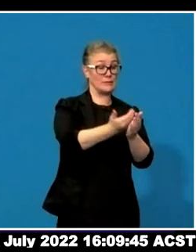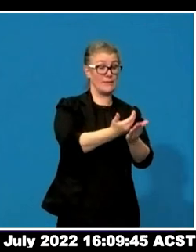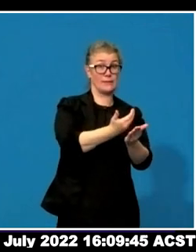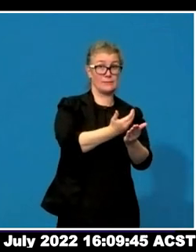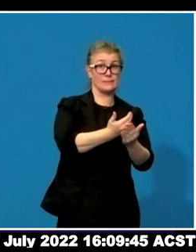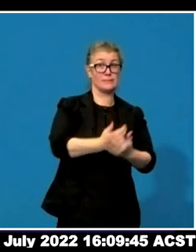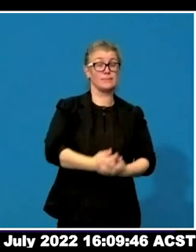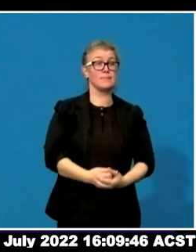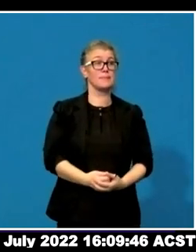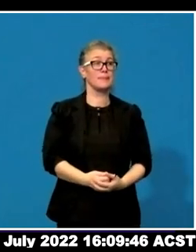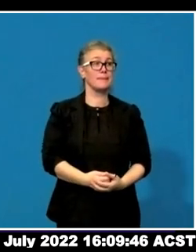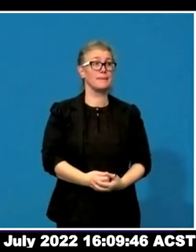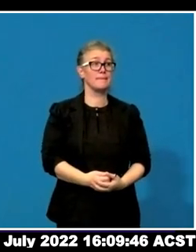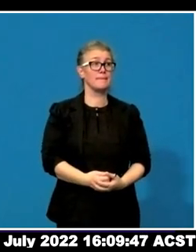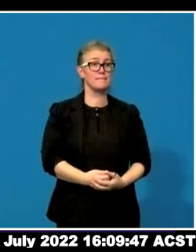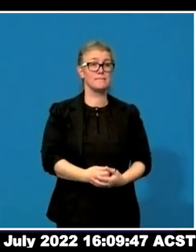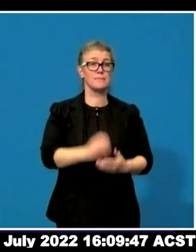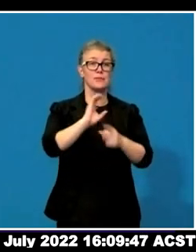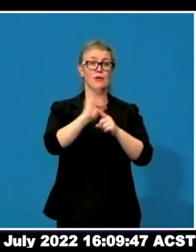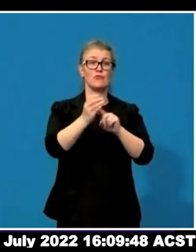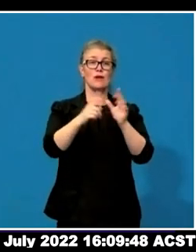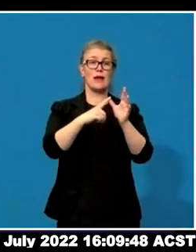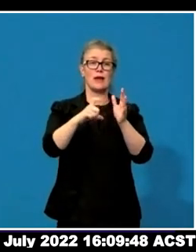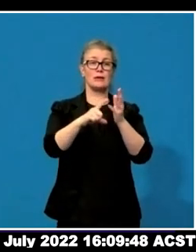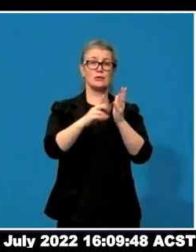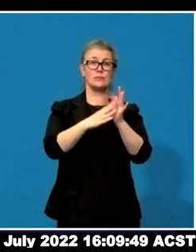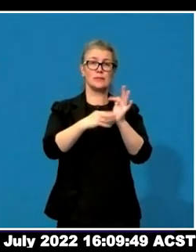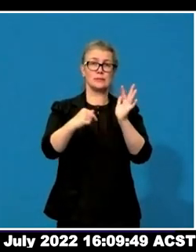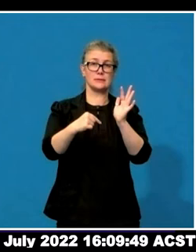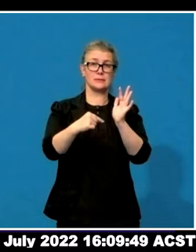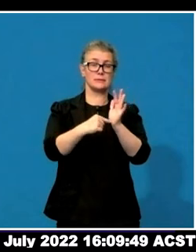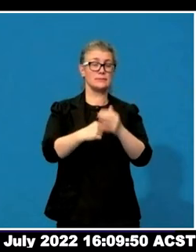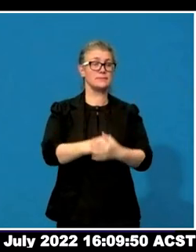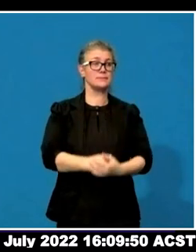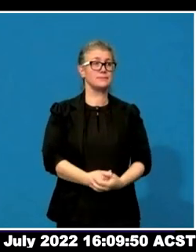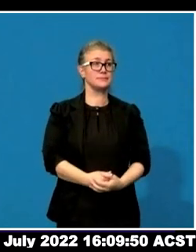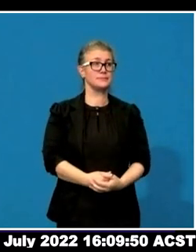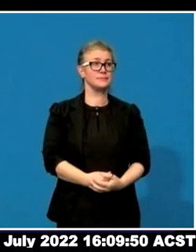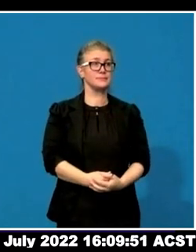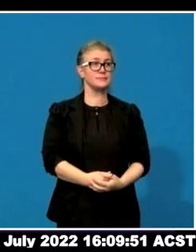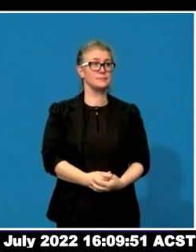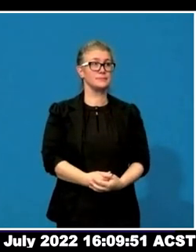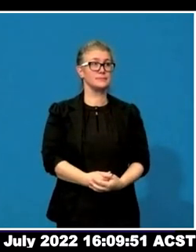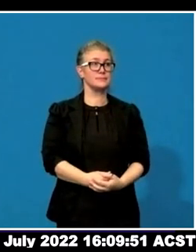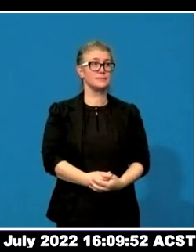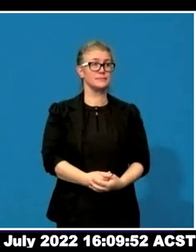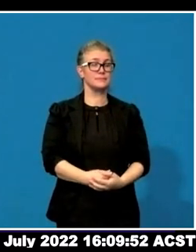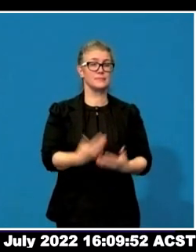some core cultural acumen, and the intersectionality of cultural information,